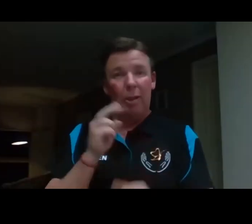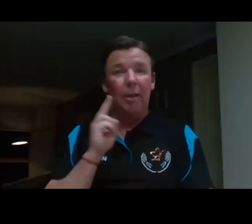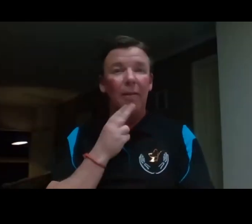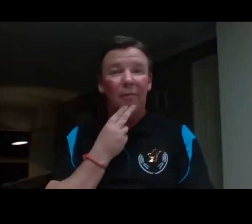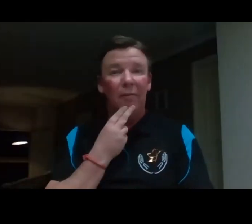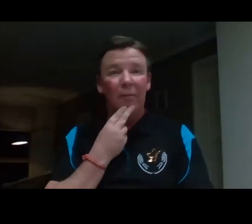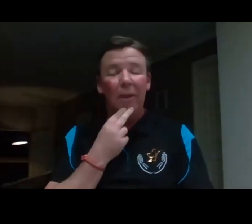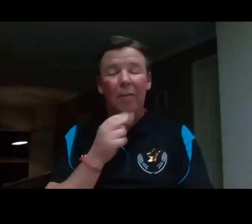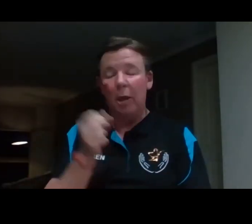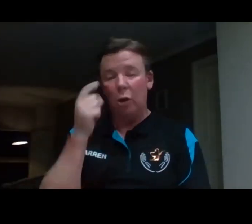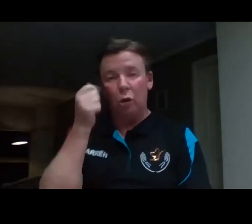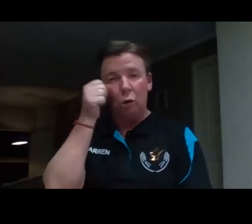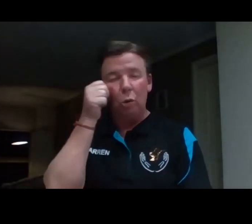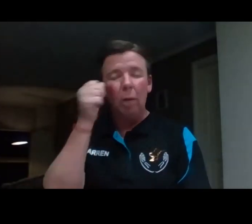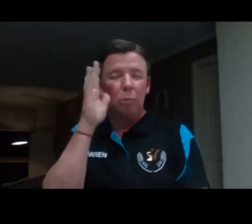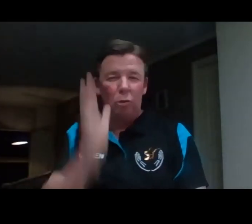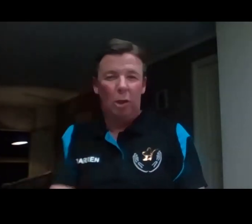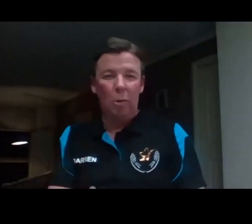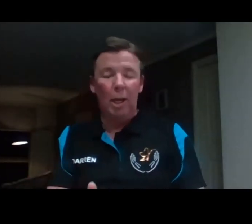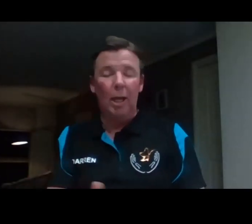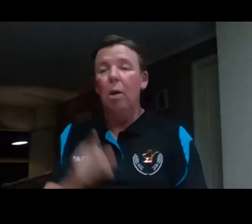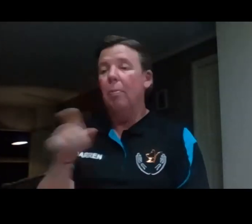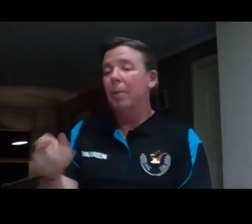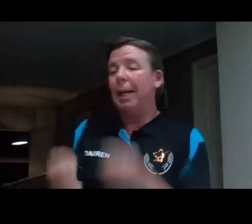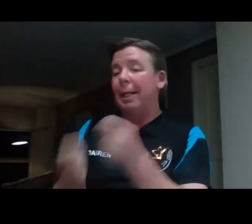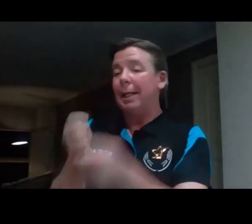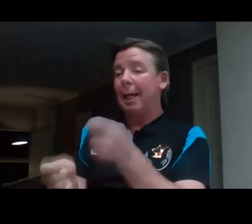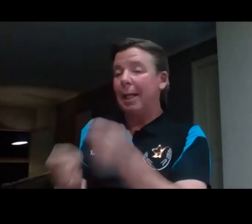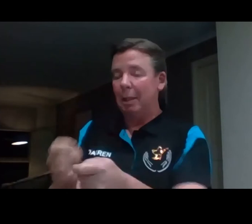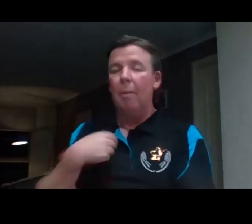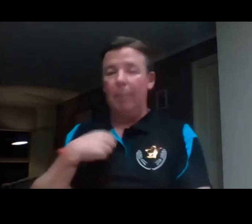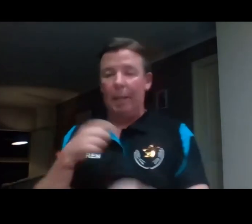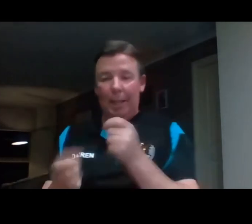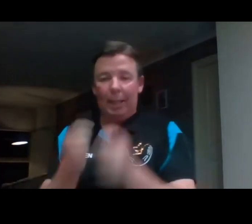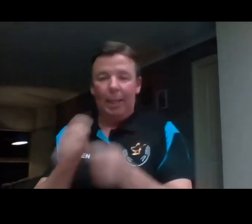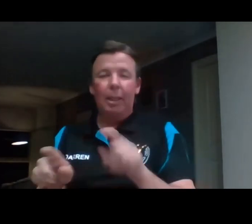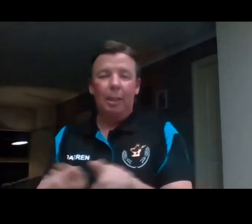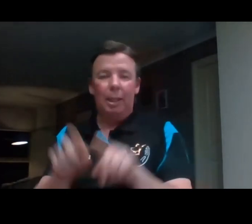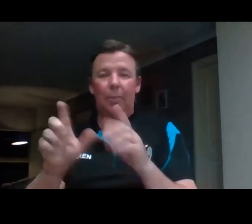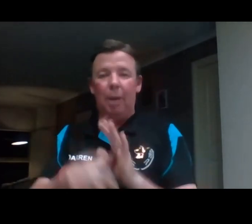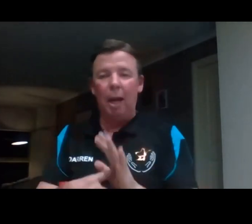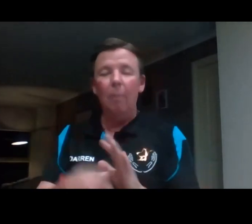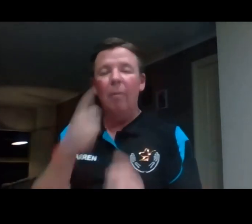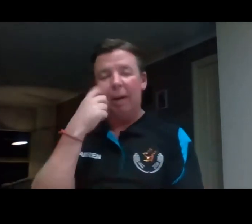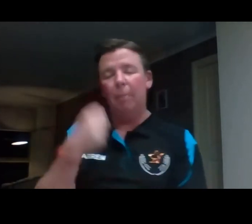Went to school. Went to a private high school with hearing aids.